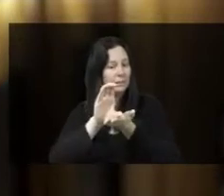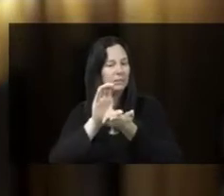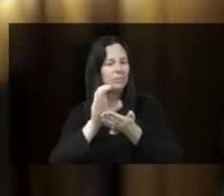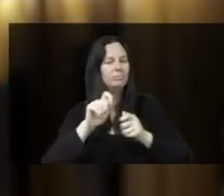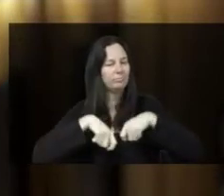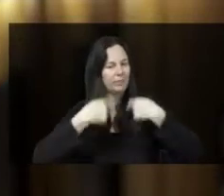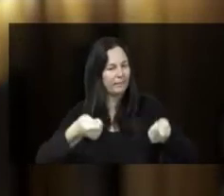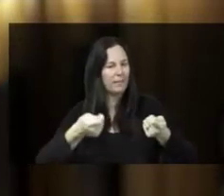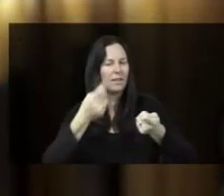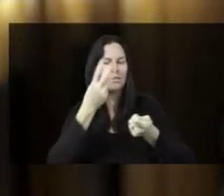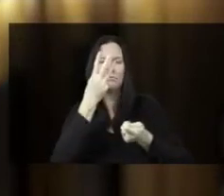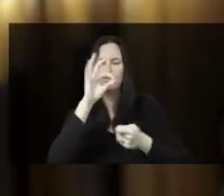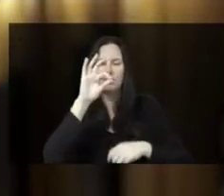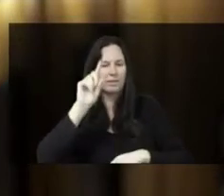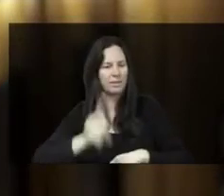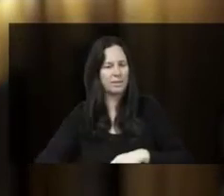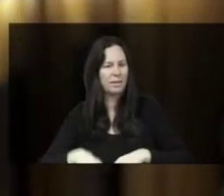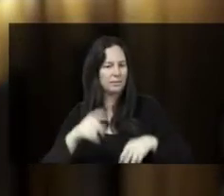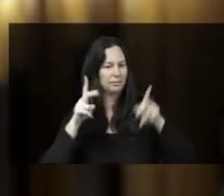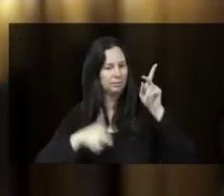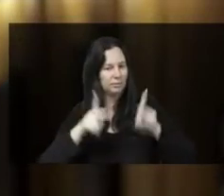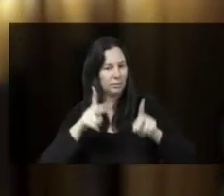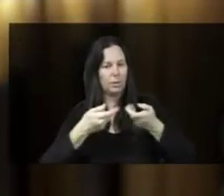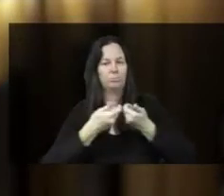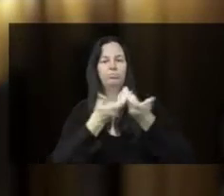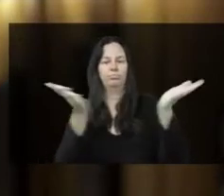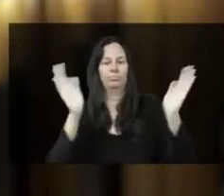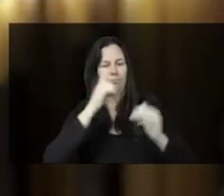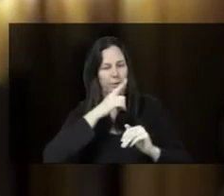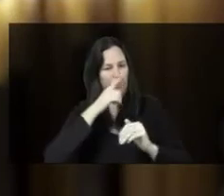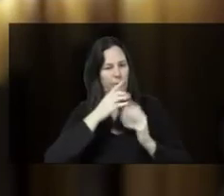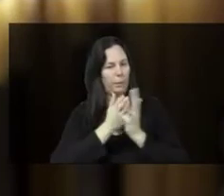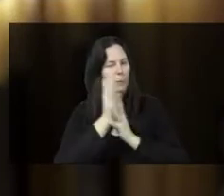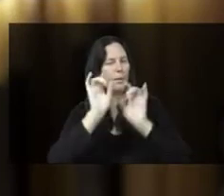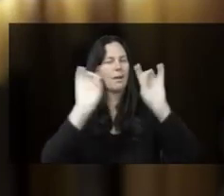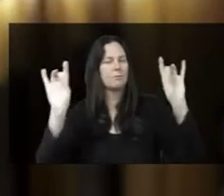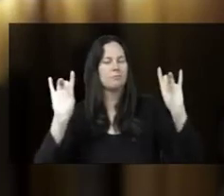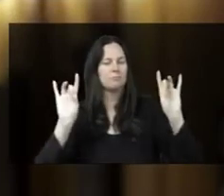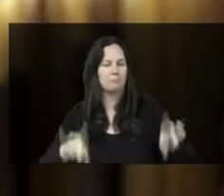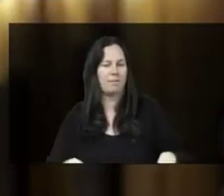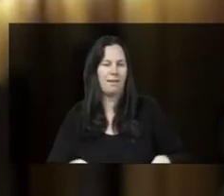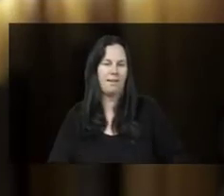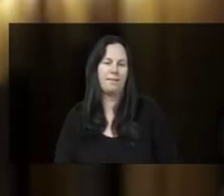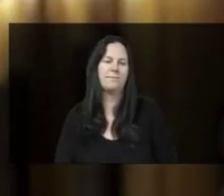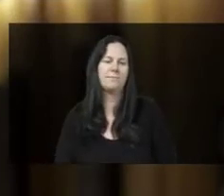providing around 30,000 TTYs to people throughout Australia.